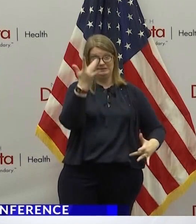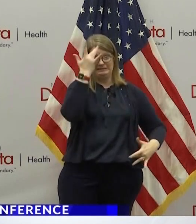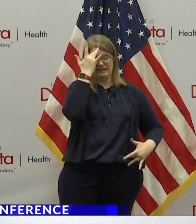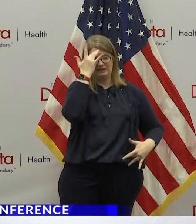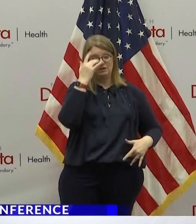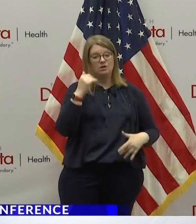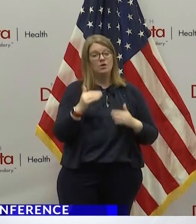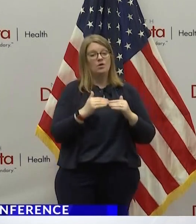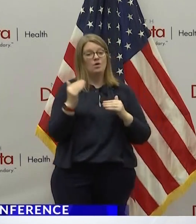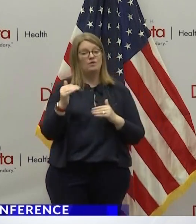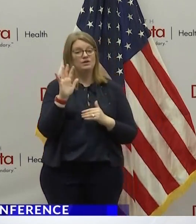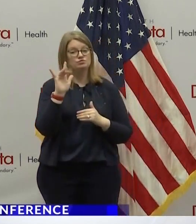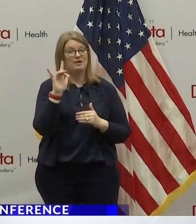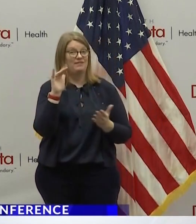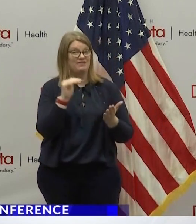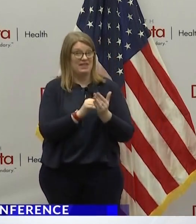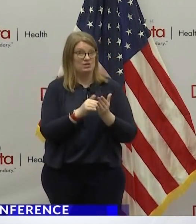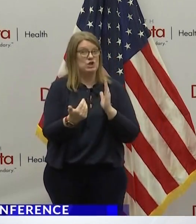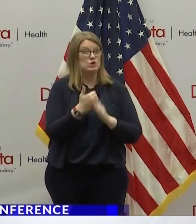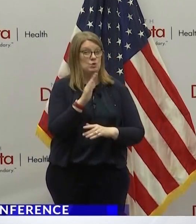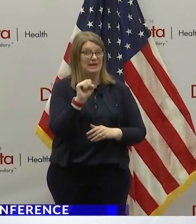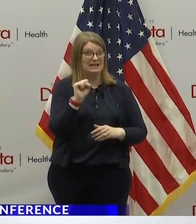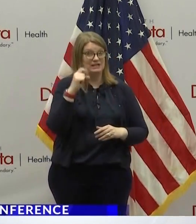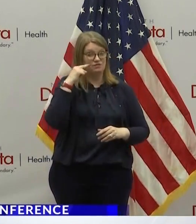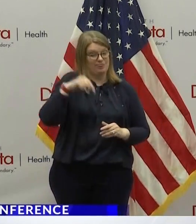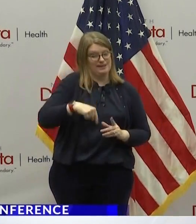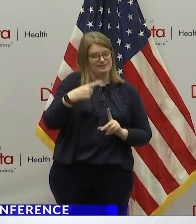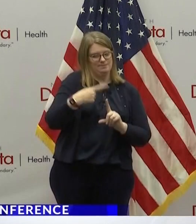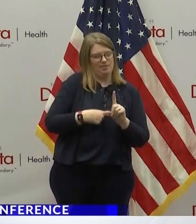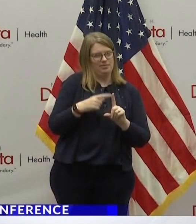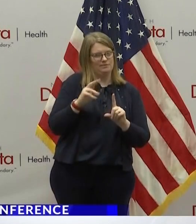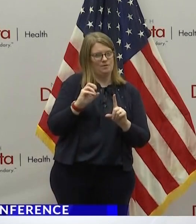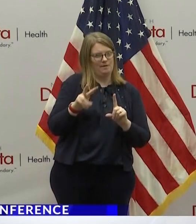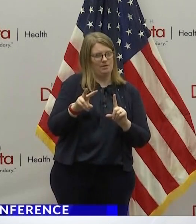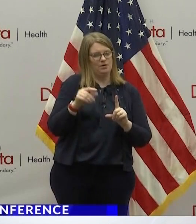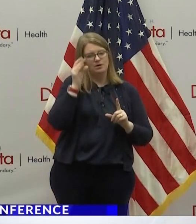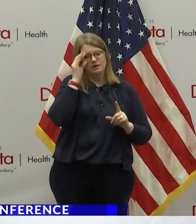ON THE NUMBERS SIDE WE'VE GOT 99 9900 JUST UNDER 10,000 ACTIVE